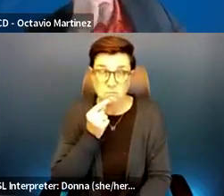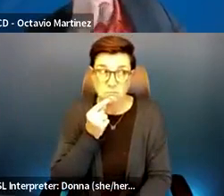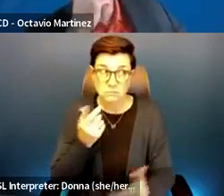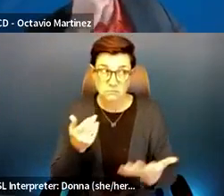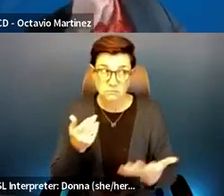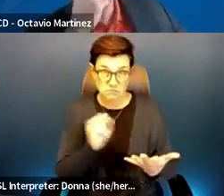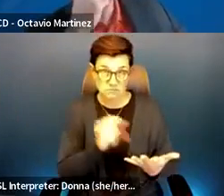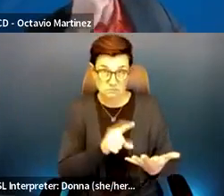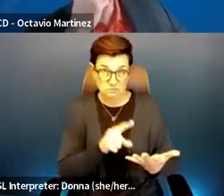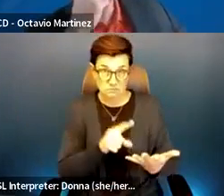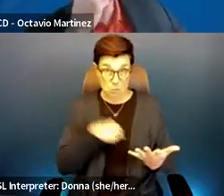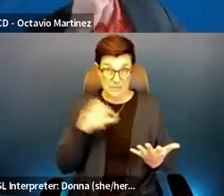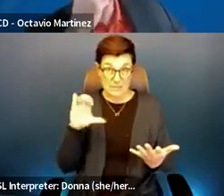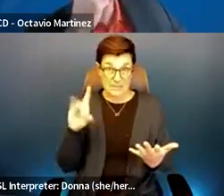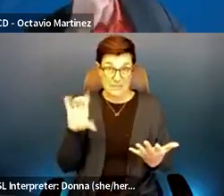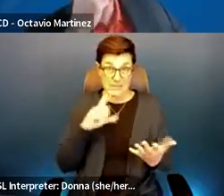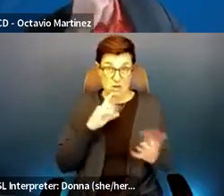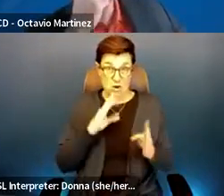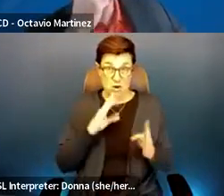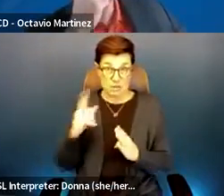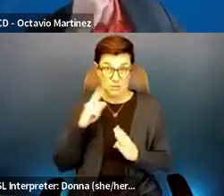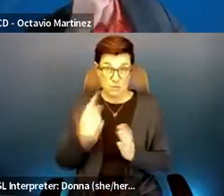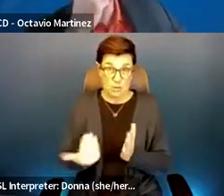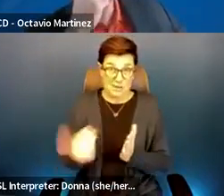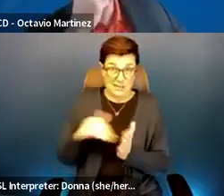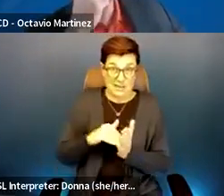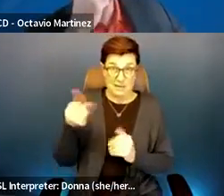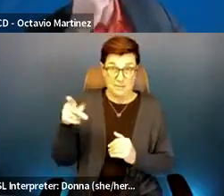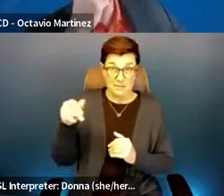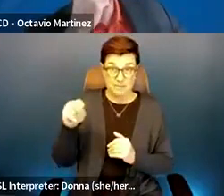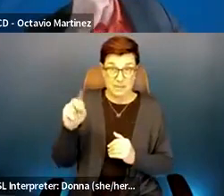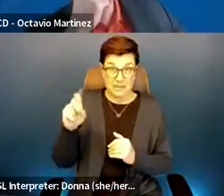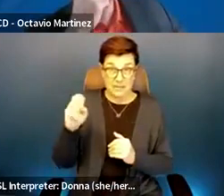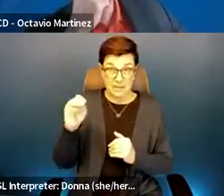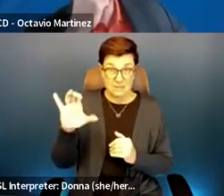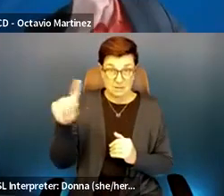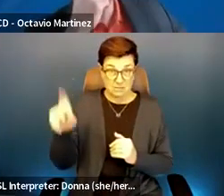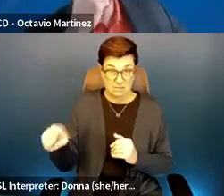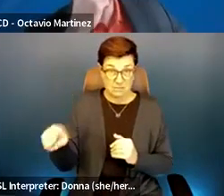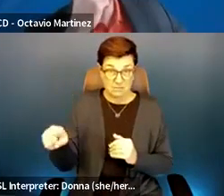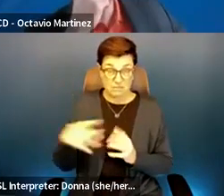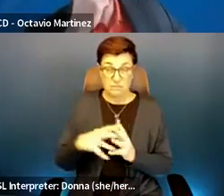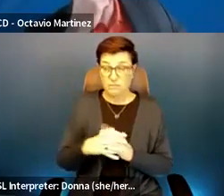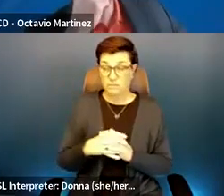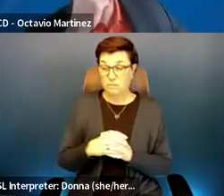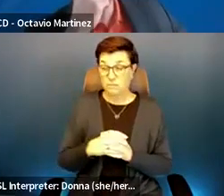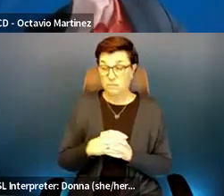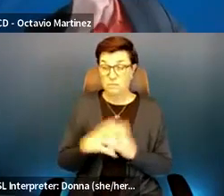I'm particularly motivated to talk about the laboratory response network.